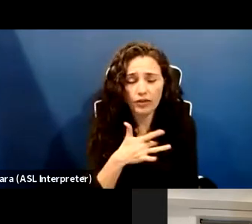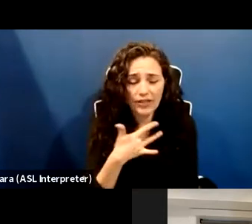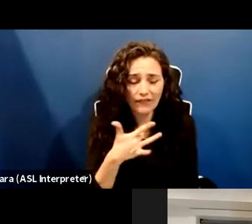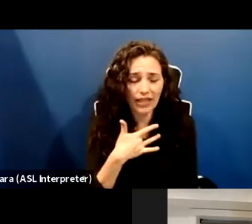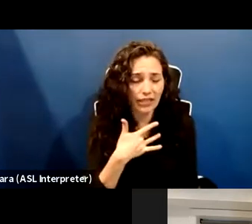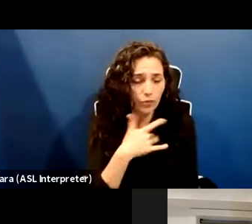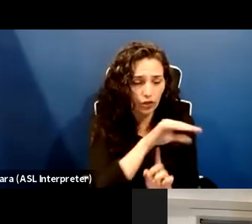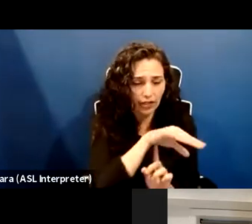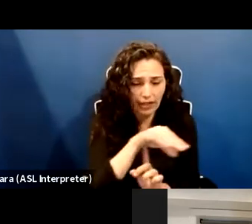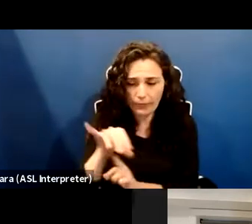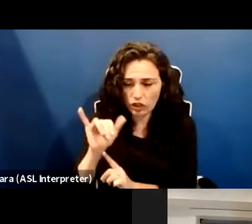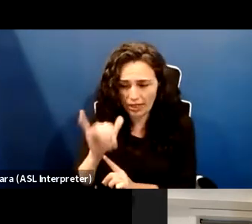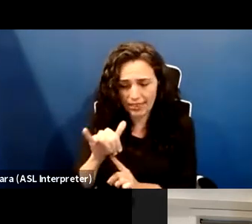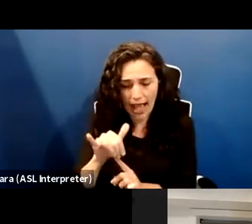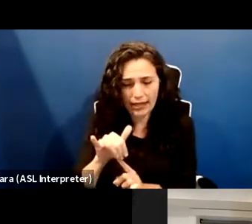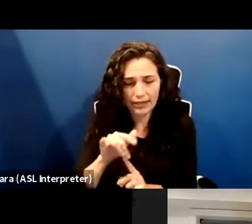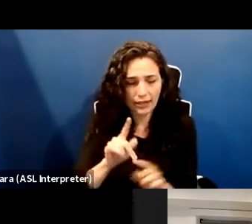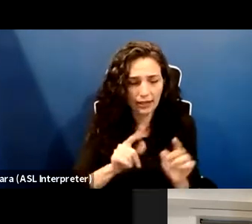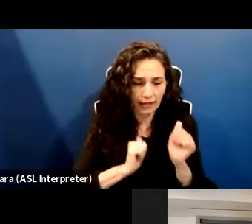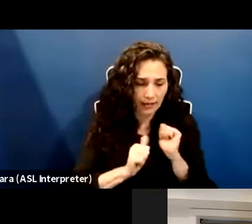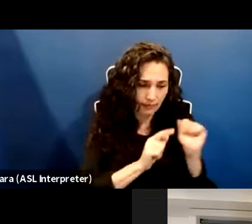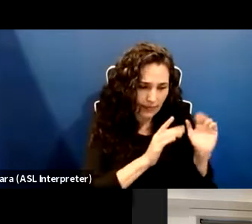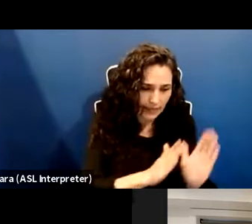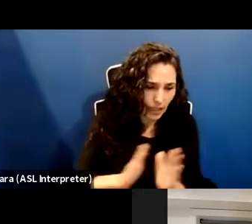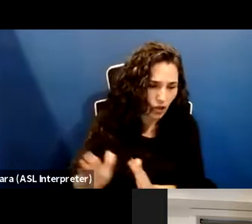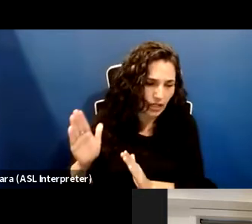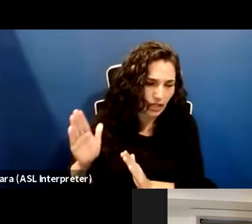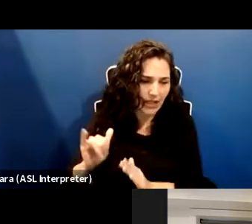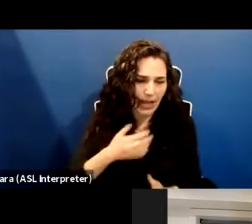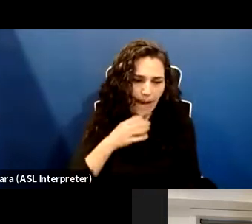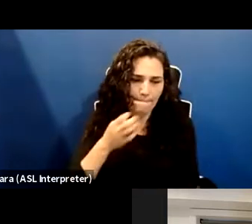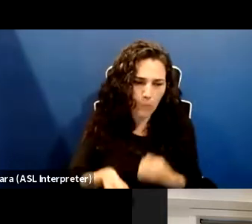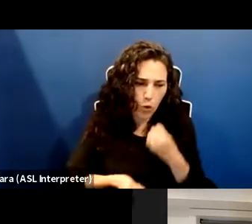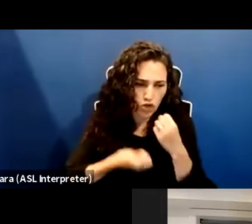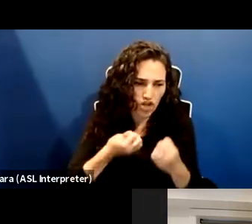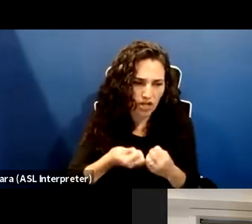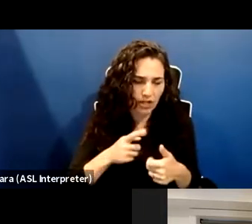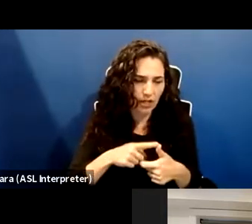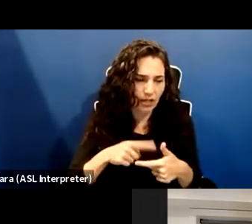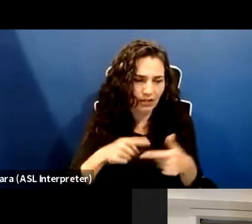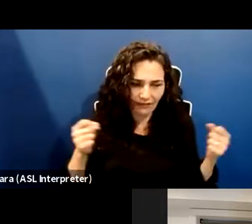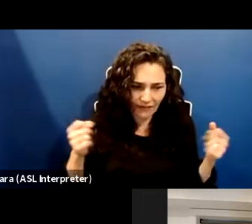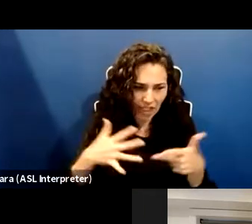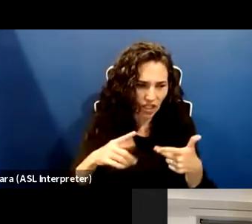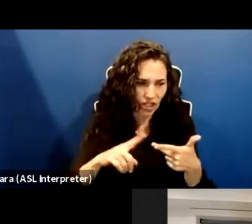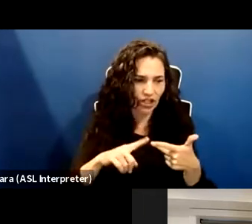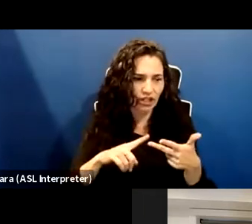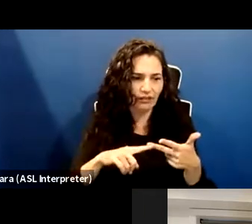in that series. I think the emotional aspect of it was captured, the fear and the guilt, and you know,